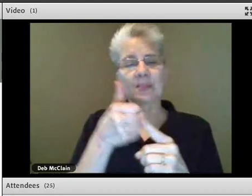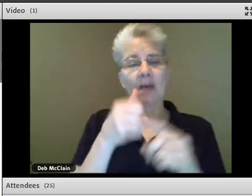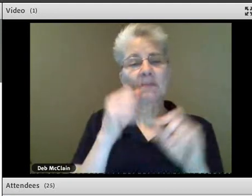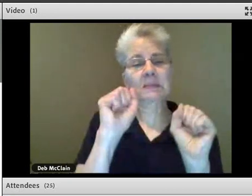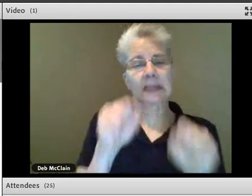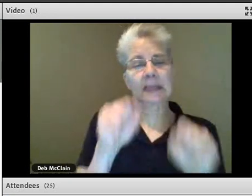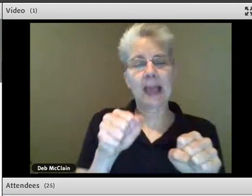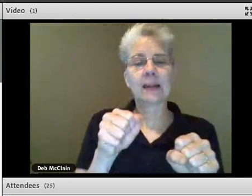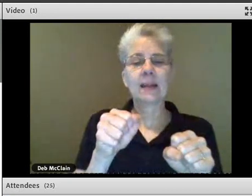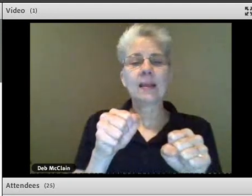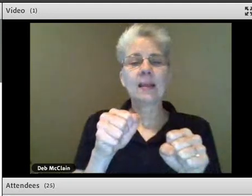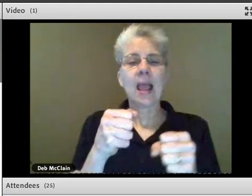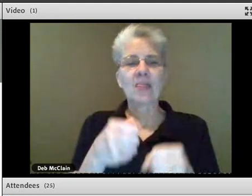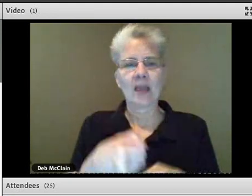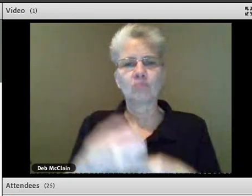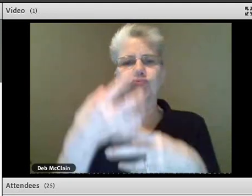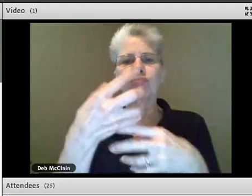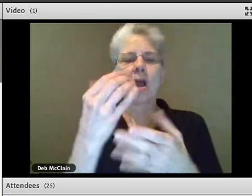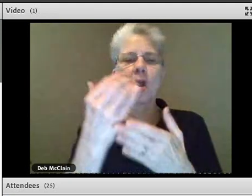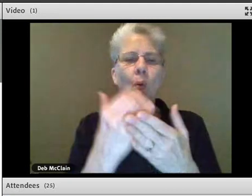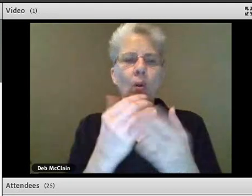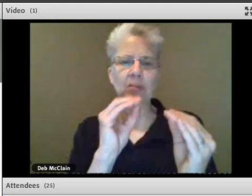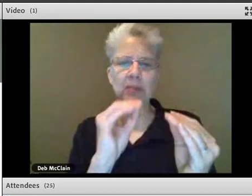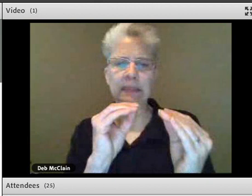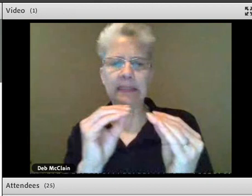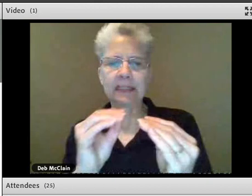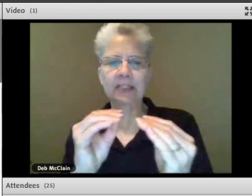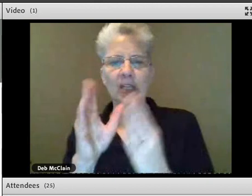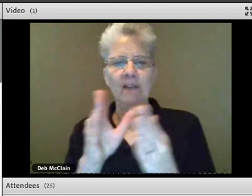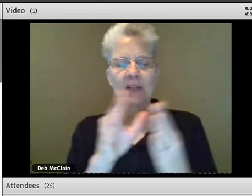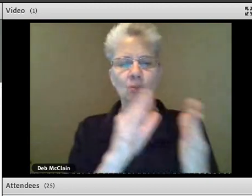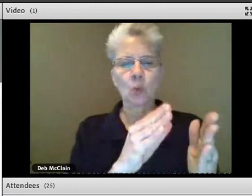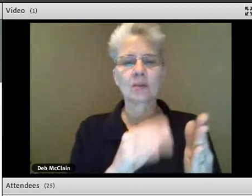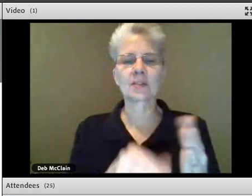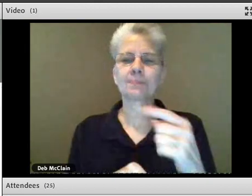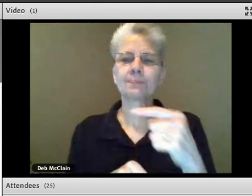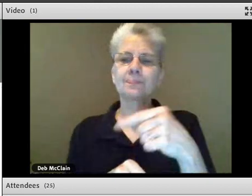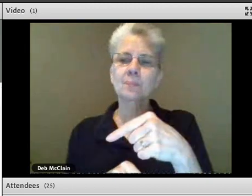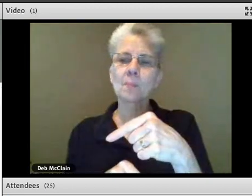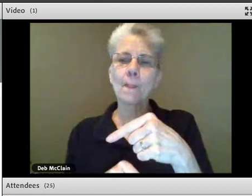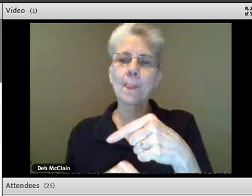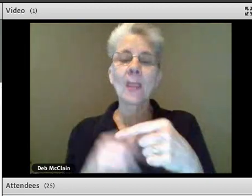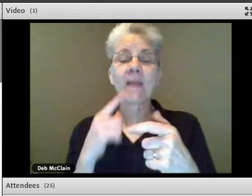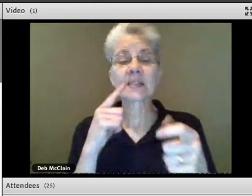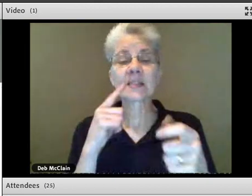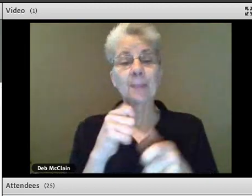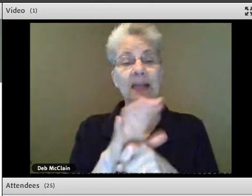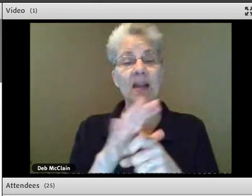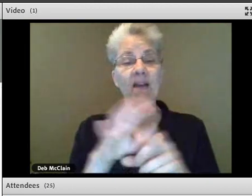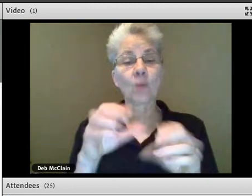and they push out a course to train those individuals. And if it's a big enough organization, they'll have another individual